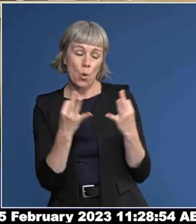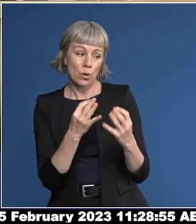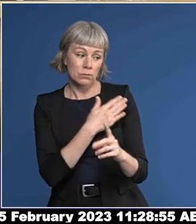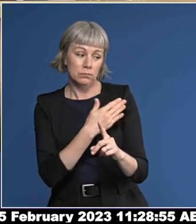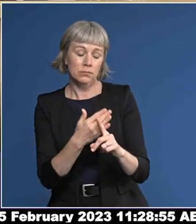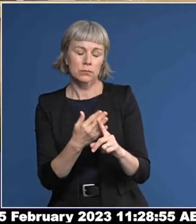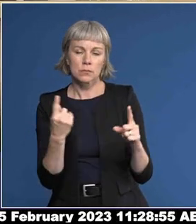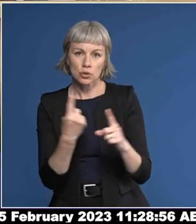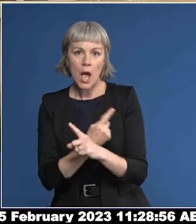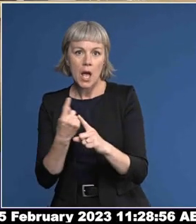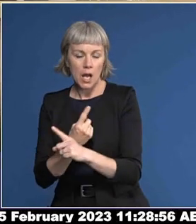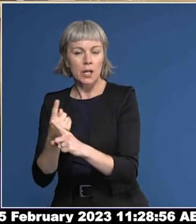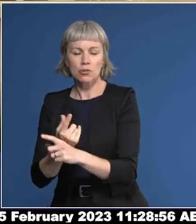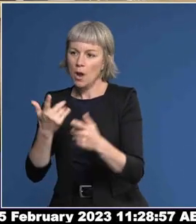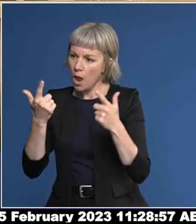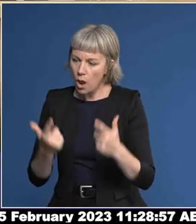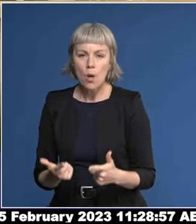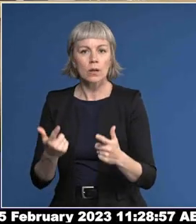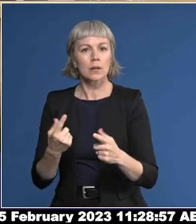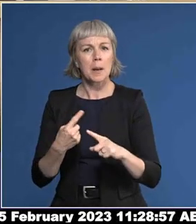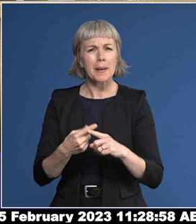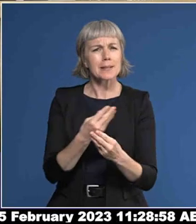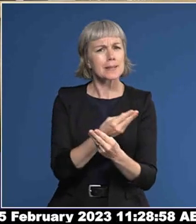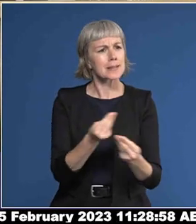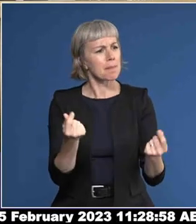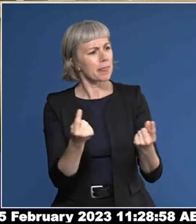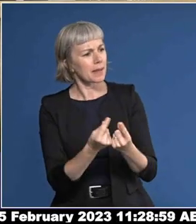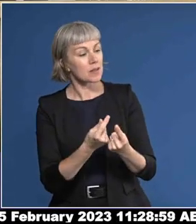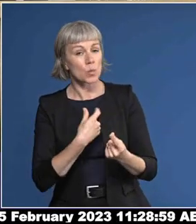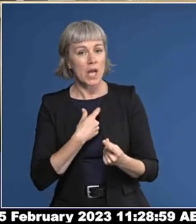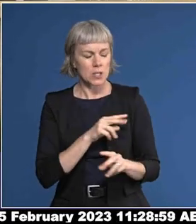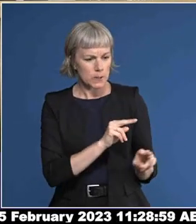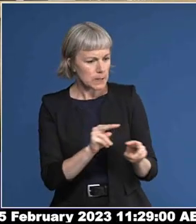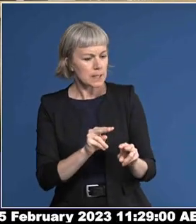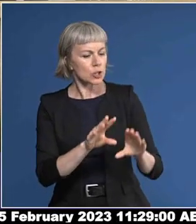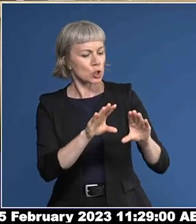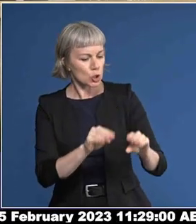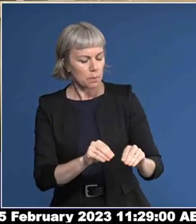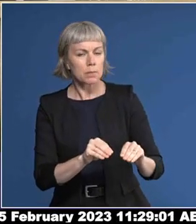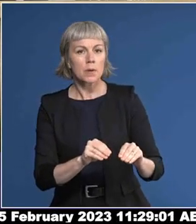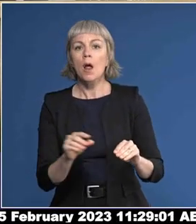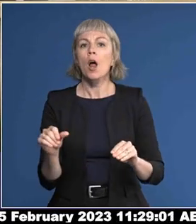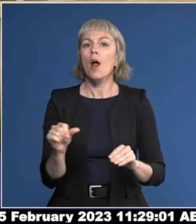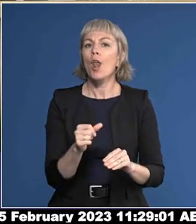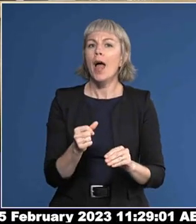that our employees actually felt were quite important to them. You know, some of that performance bonus activity and some of those things that you